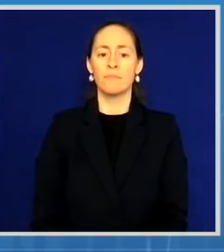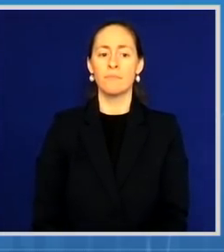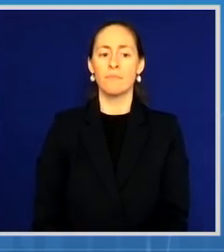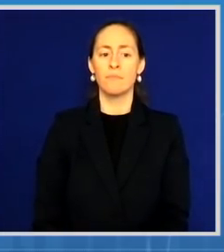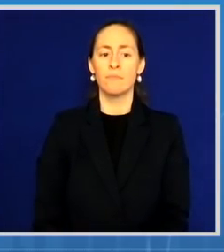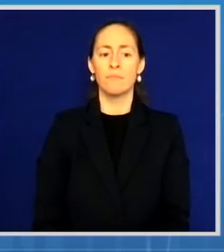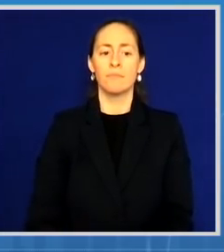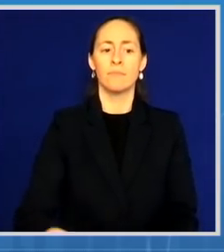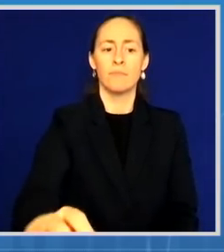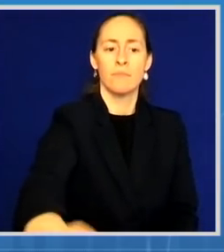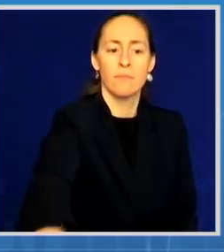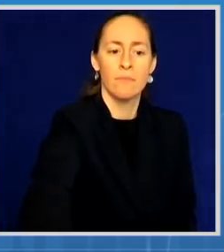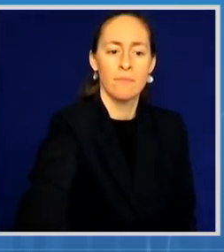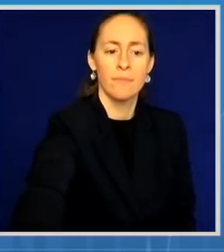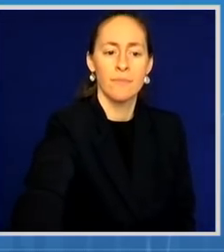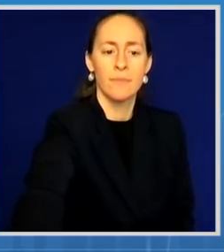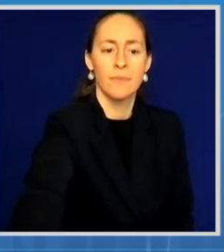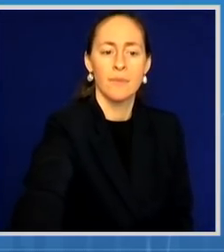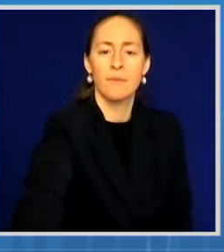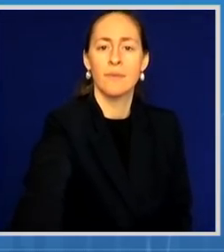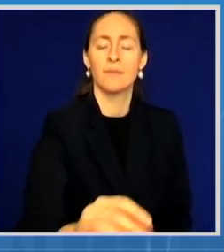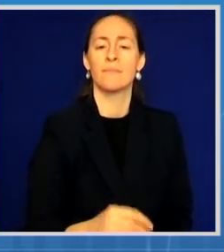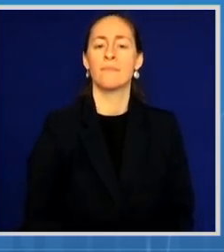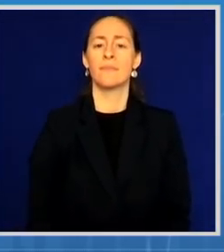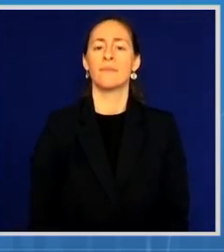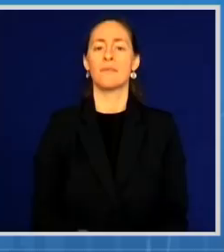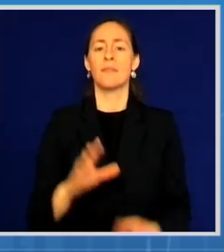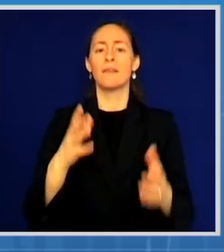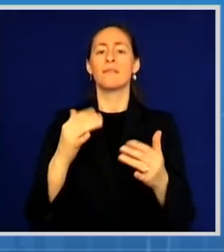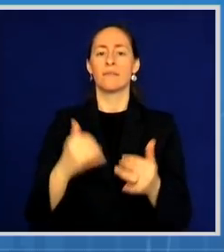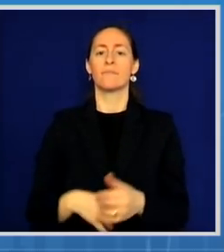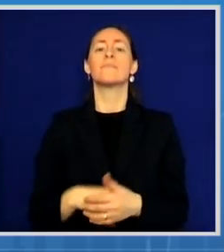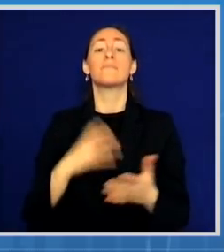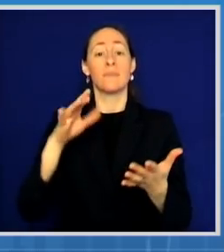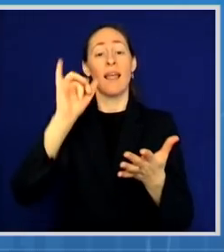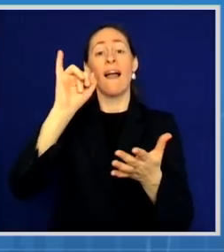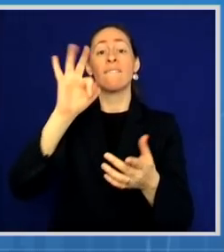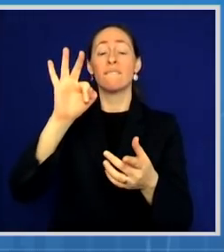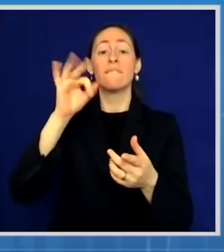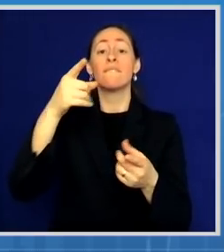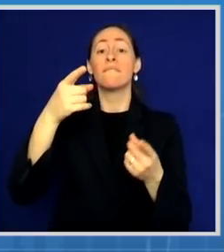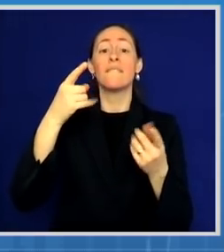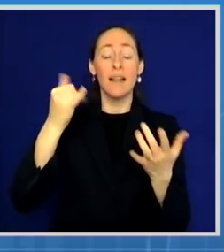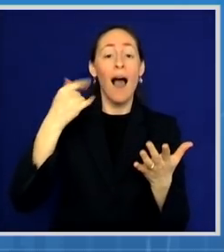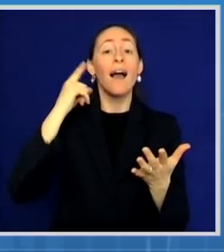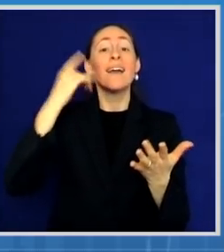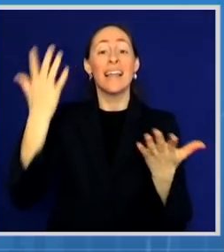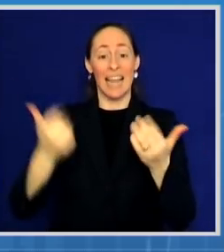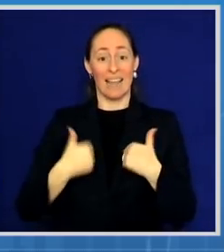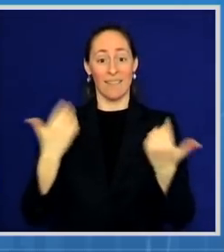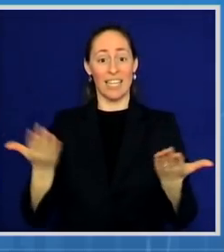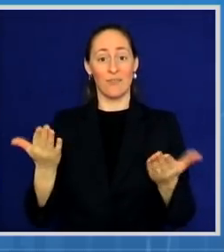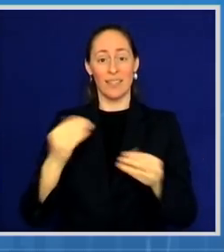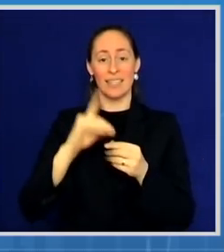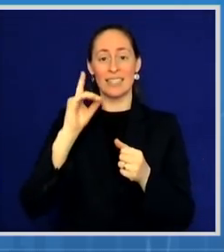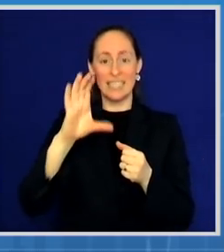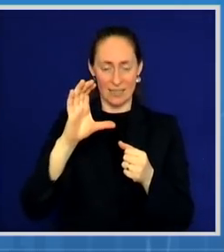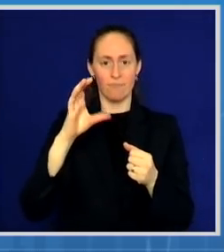If you're in DC and want to get involved in the Day of Action, you can find more information at bit.ly/dayofactiondc.